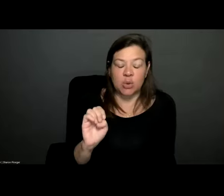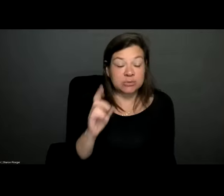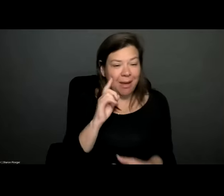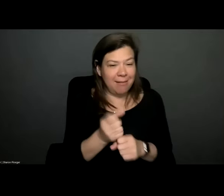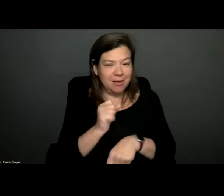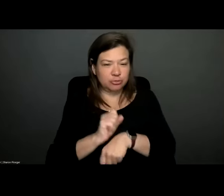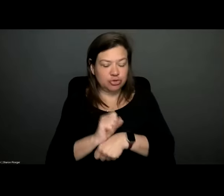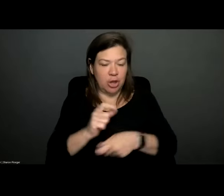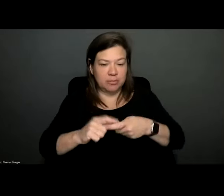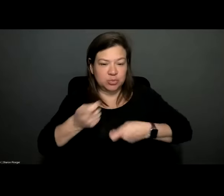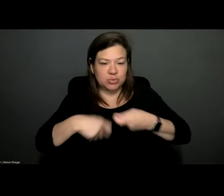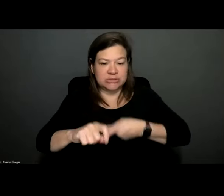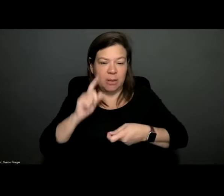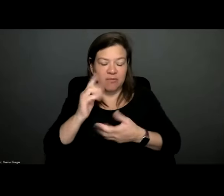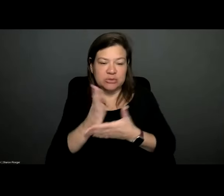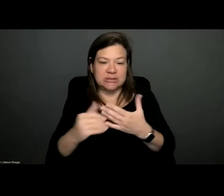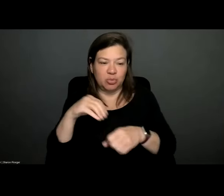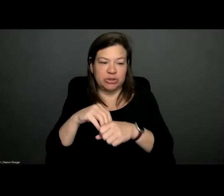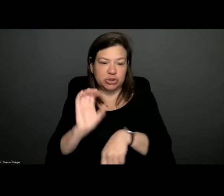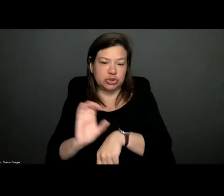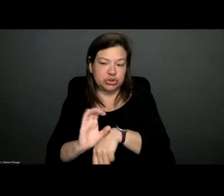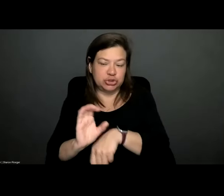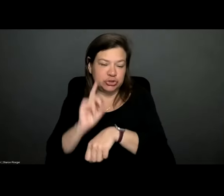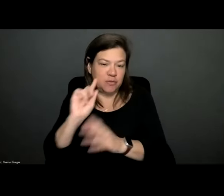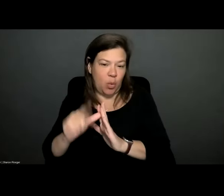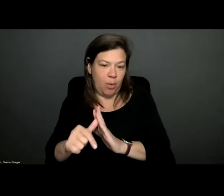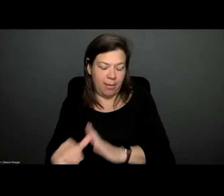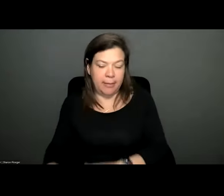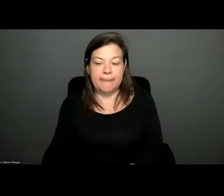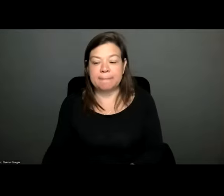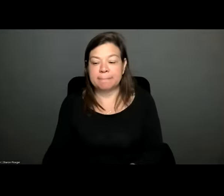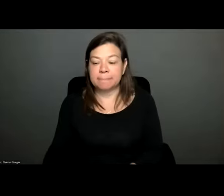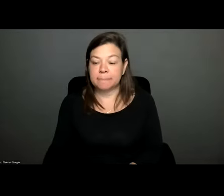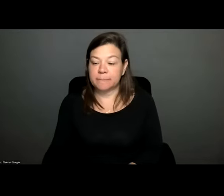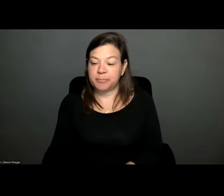for somebody at a church for a while and, you know, I walked in and they freaked out.